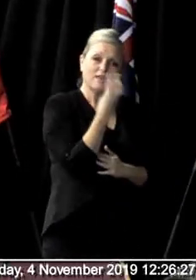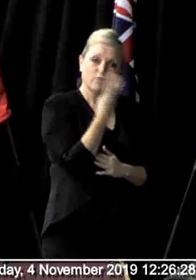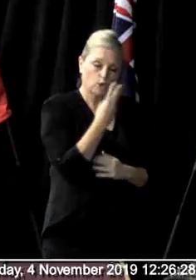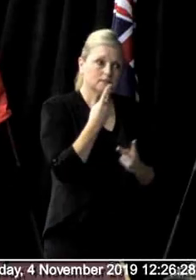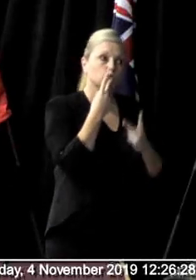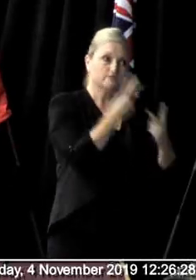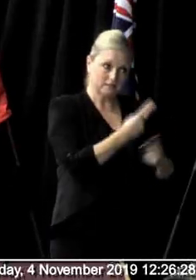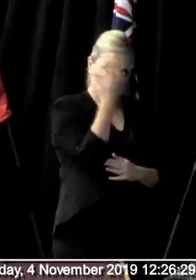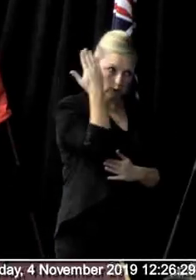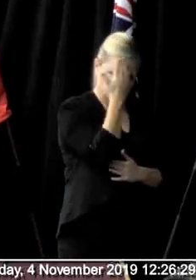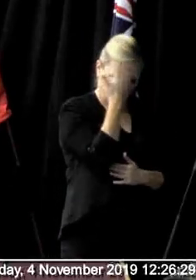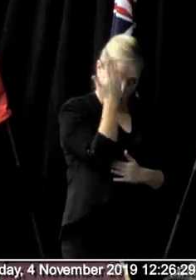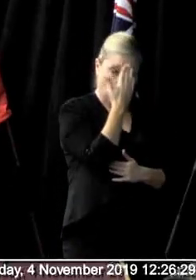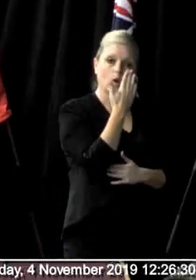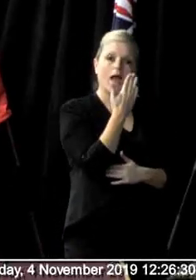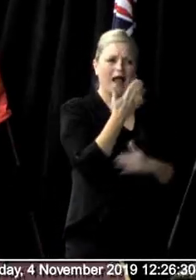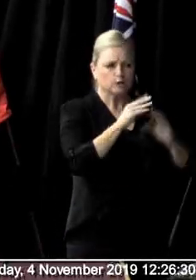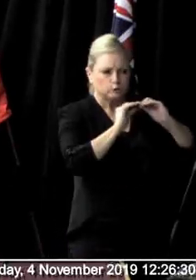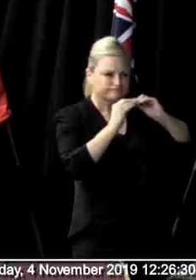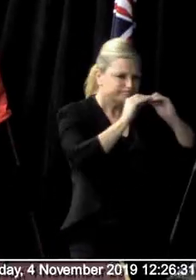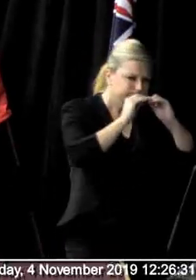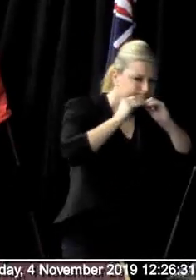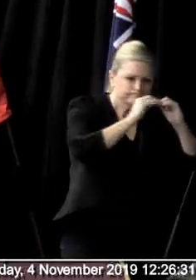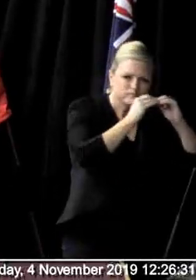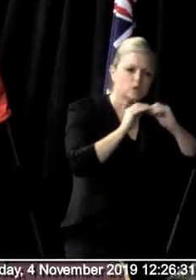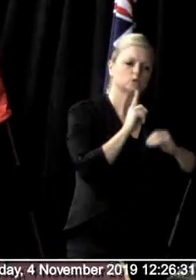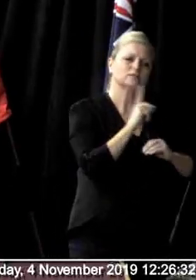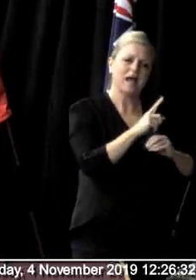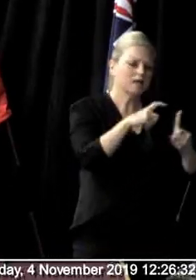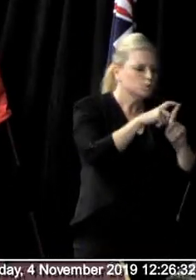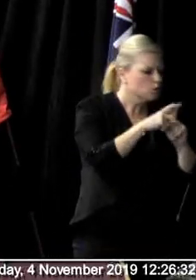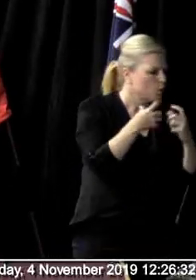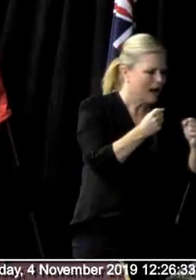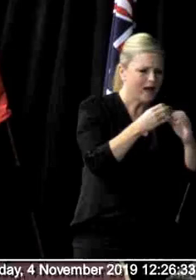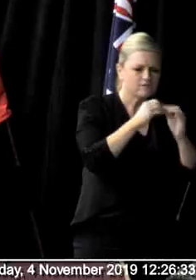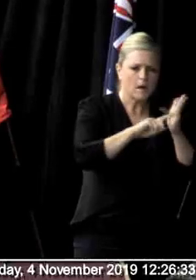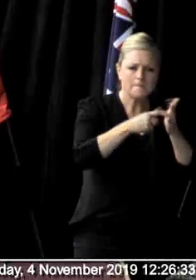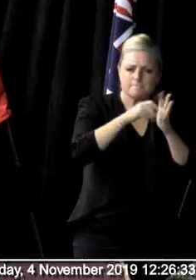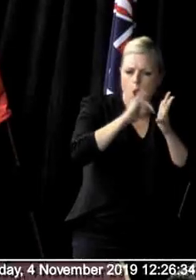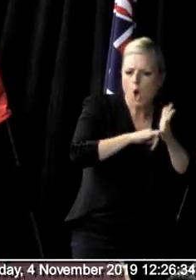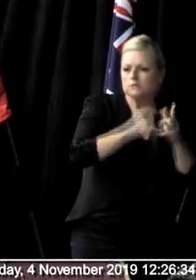that your daughter would have access to activities such as blocks, play doughs, puzzles and sensory equipment? FEMALE: I did.